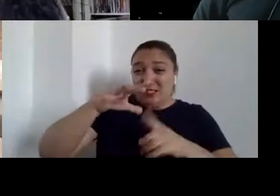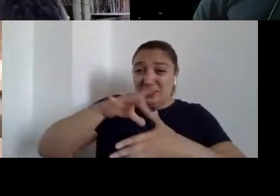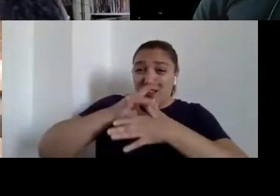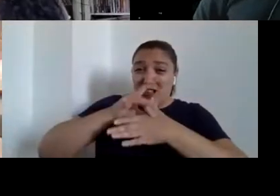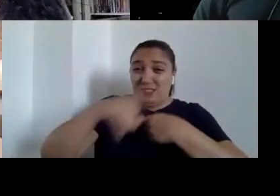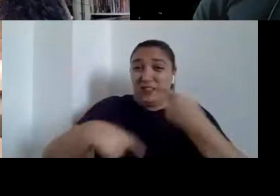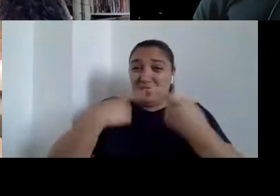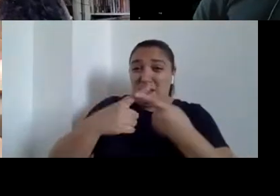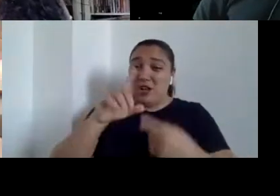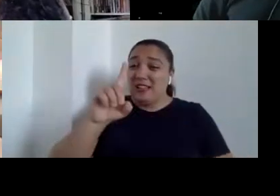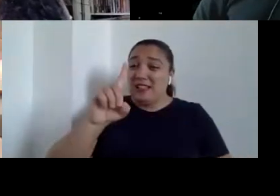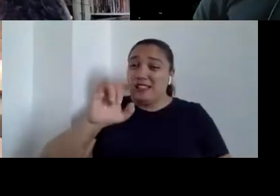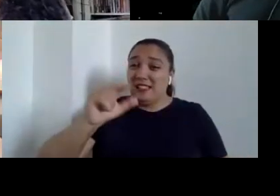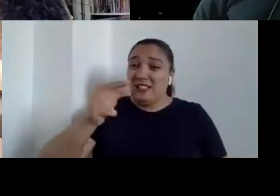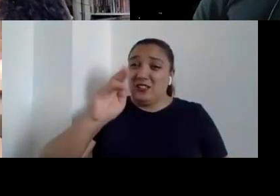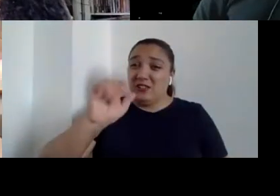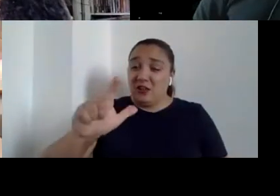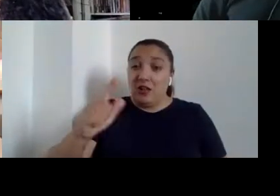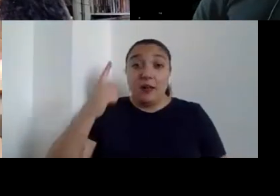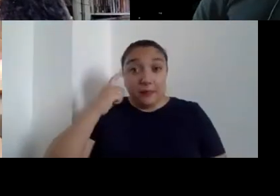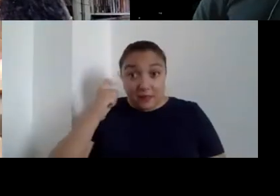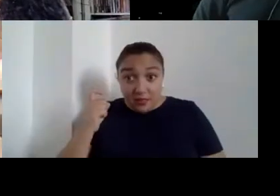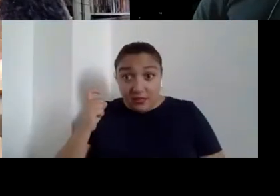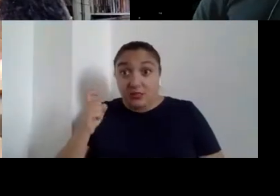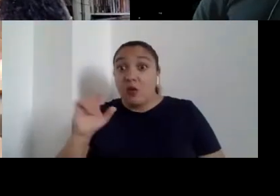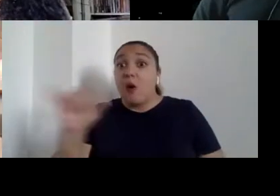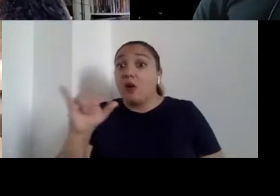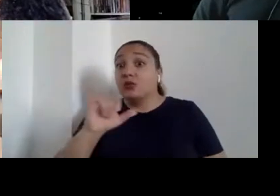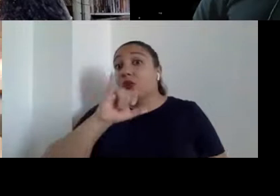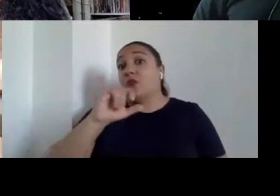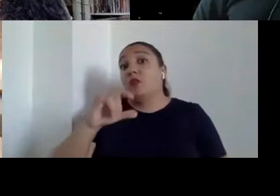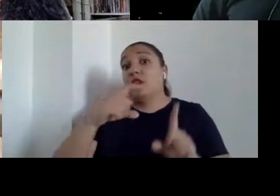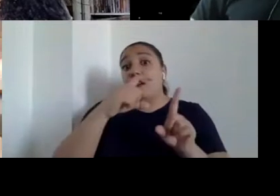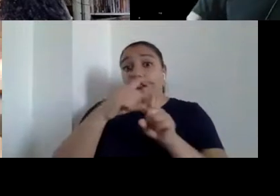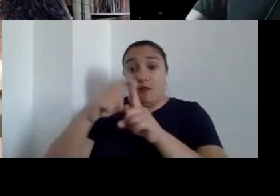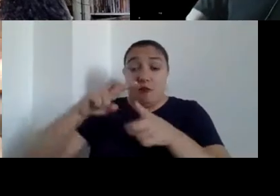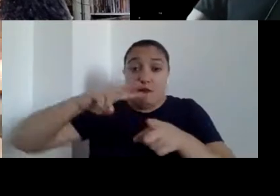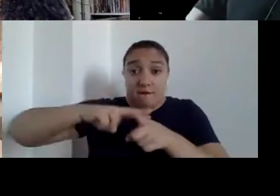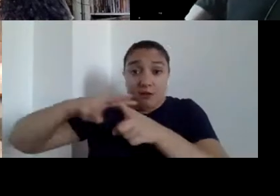comes into play in our field is technical jargon and how, love